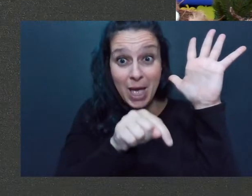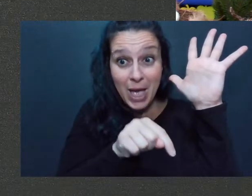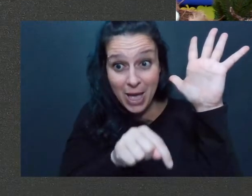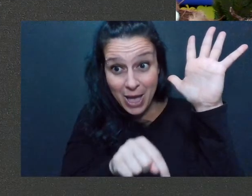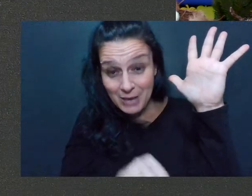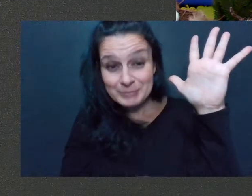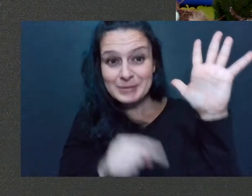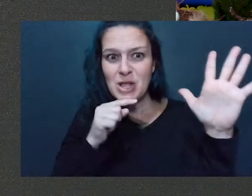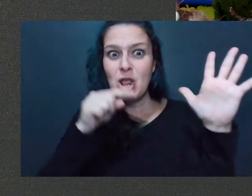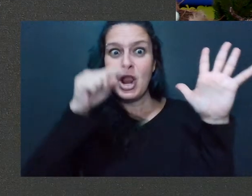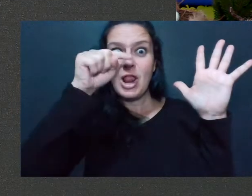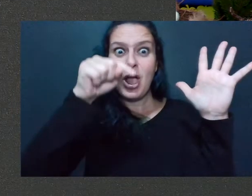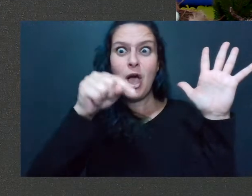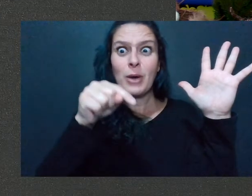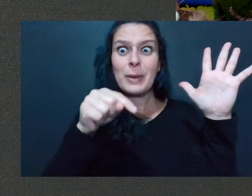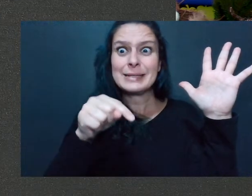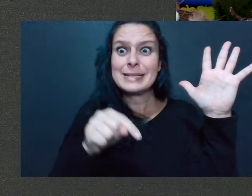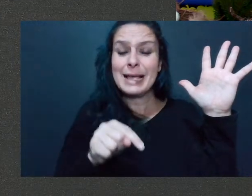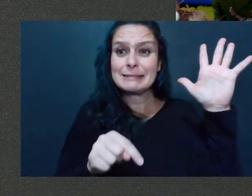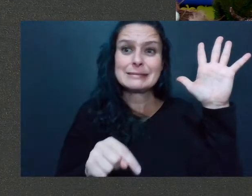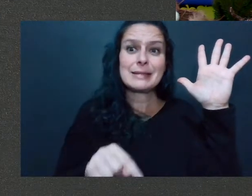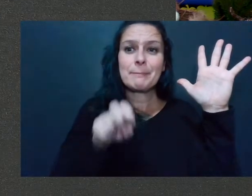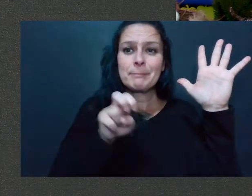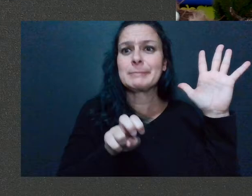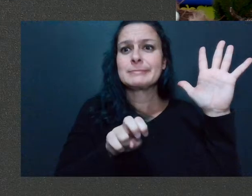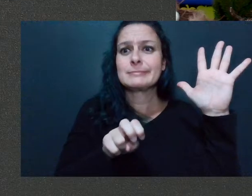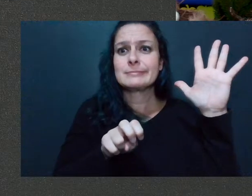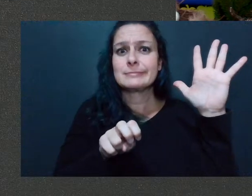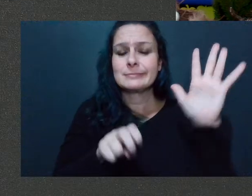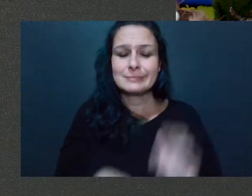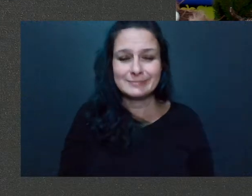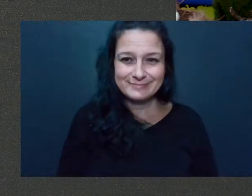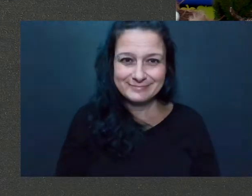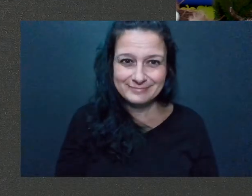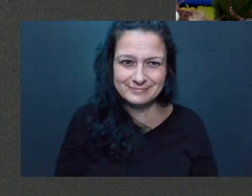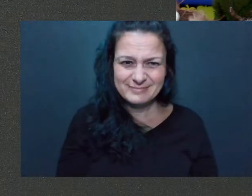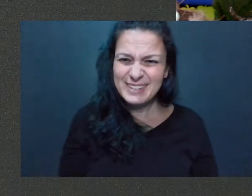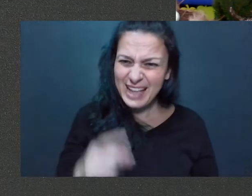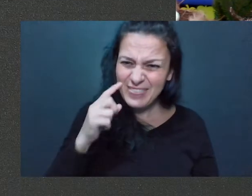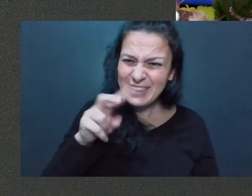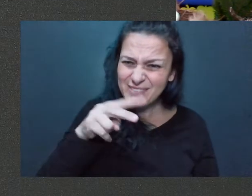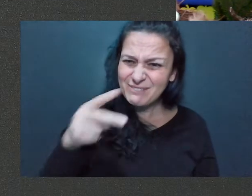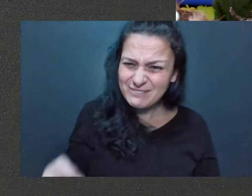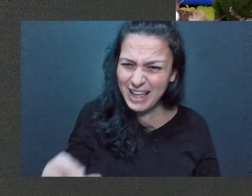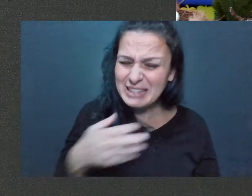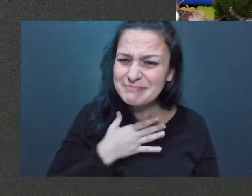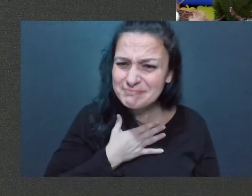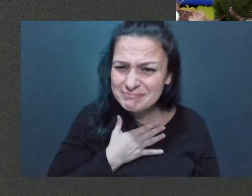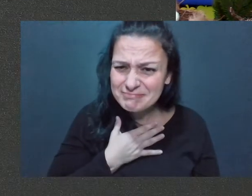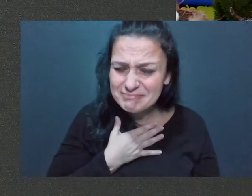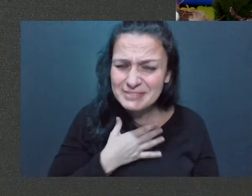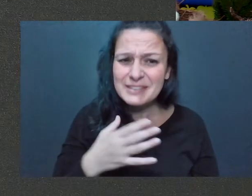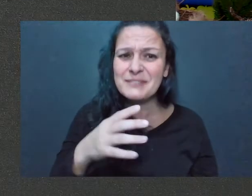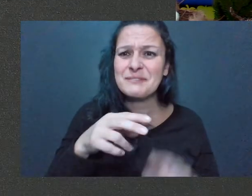It was a long way down. I think he fell right out of his nest.